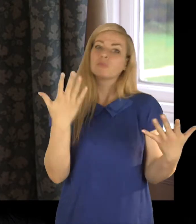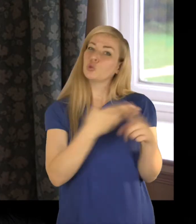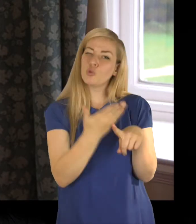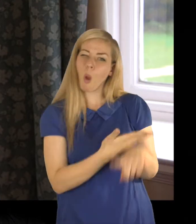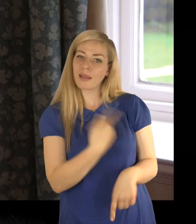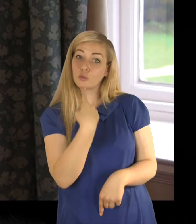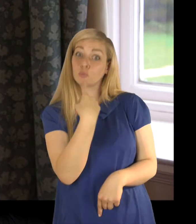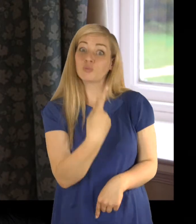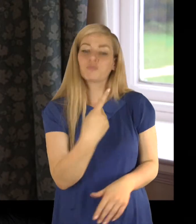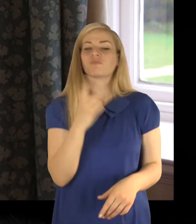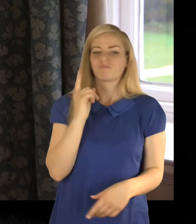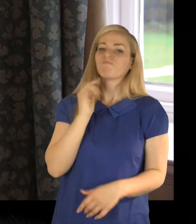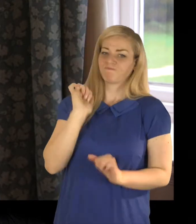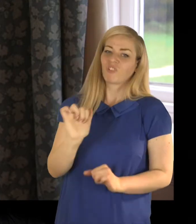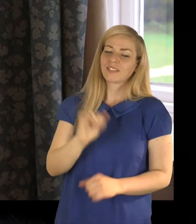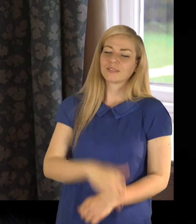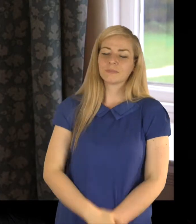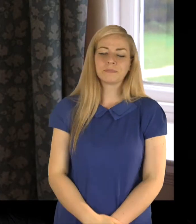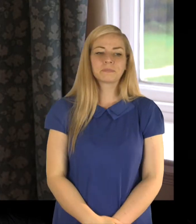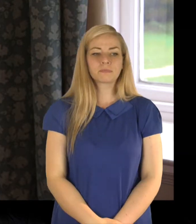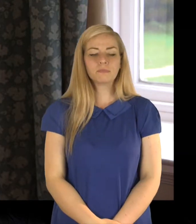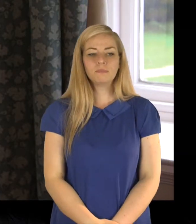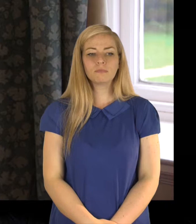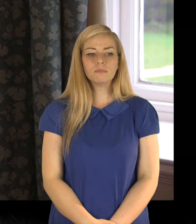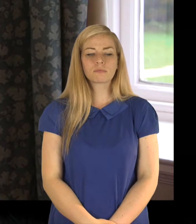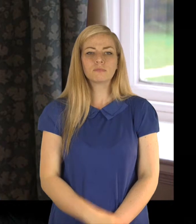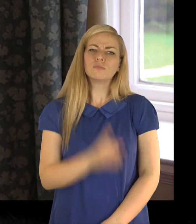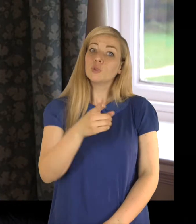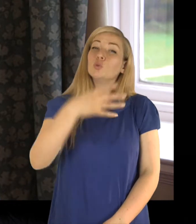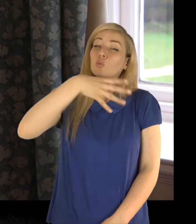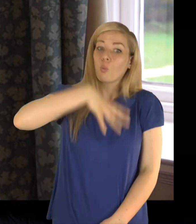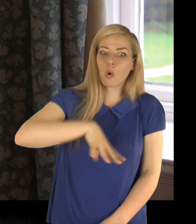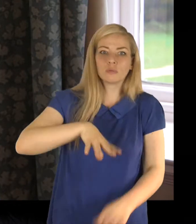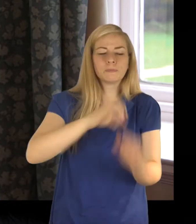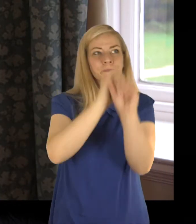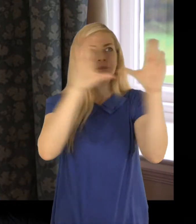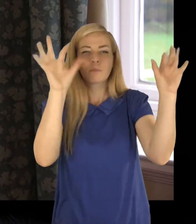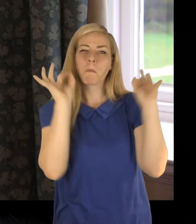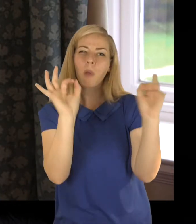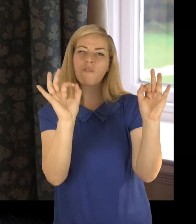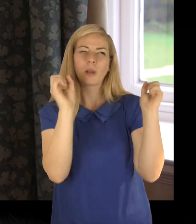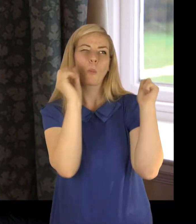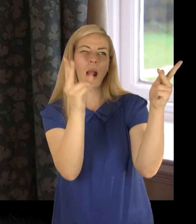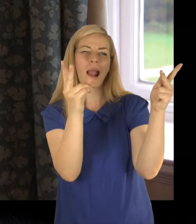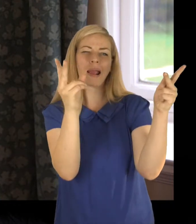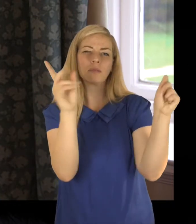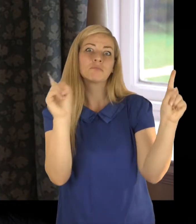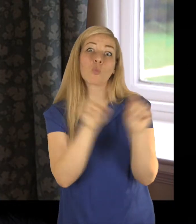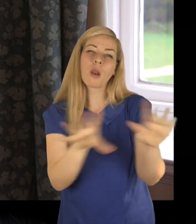Daniel: Yes. Interviewer: What would you like to happen? If everything went perfectly according to